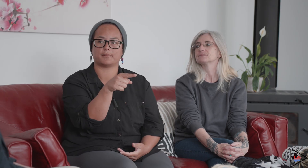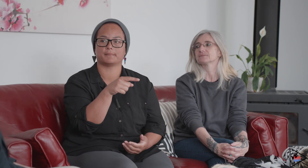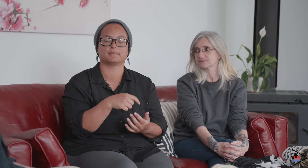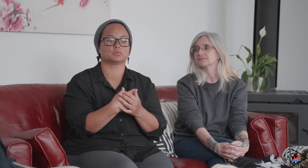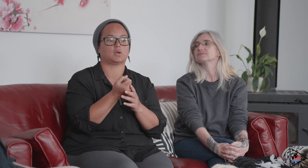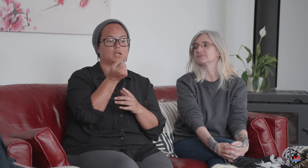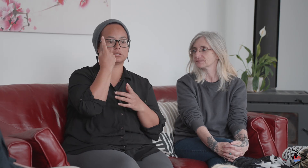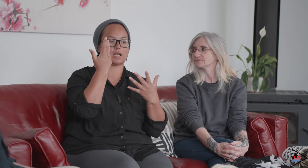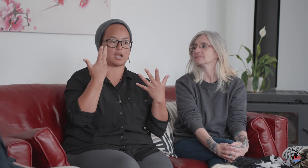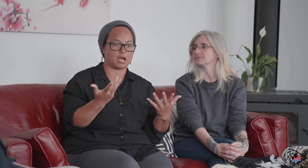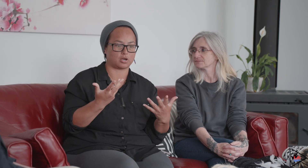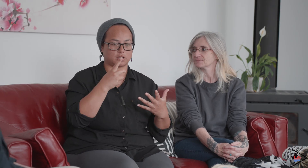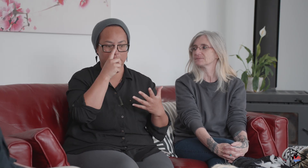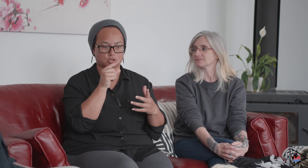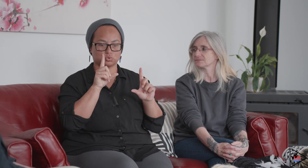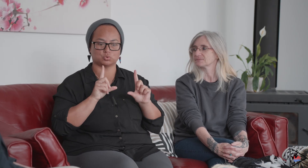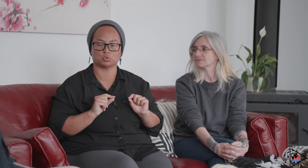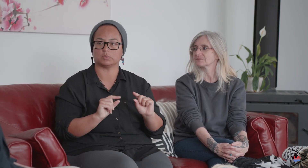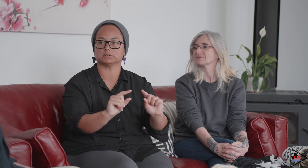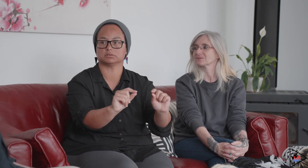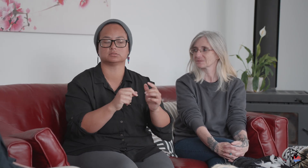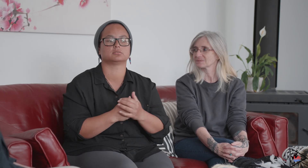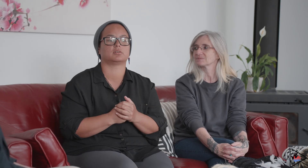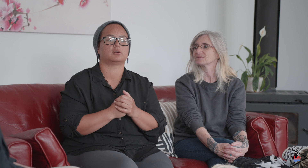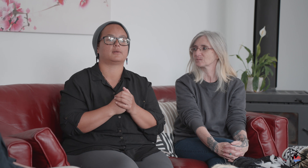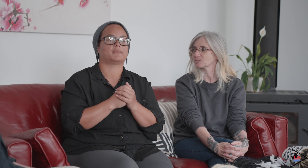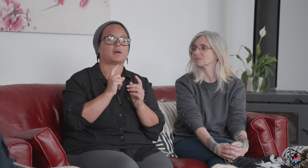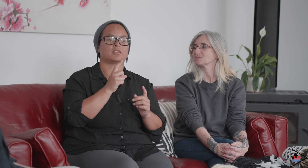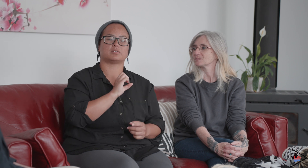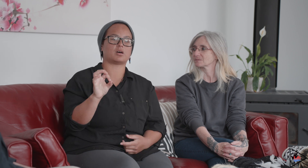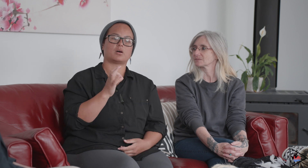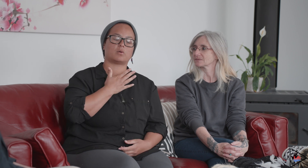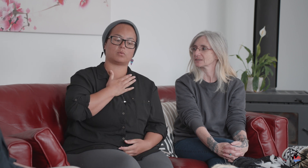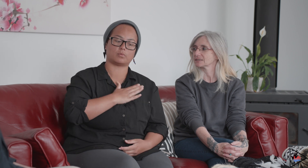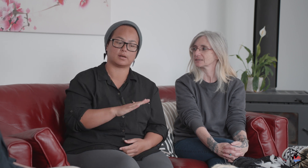moving forward. And that's why I'm getting involved. I'm here to support people to get